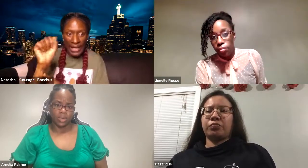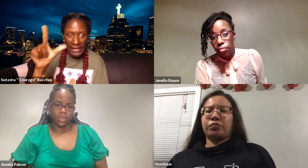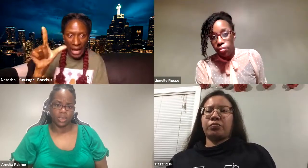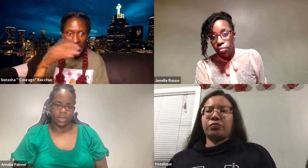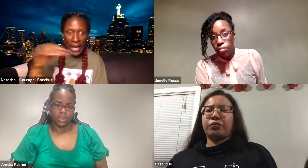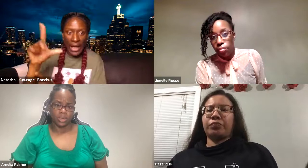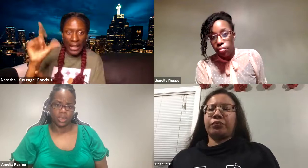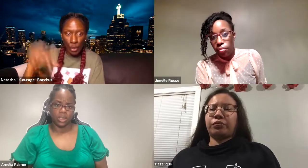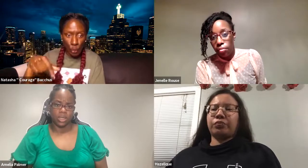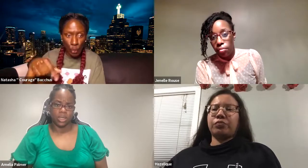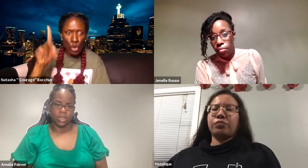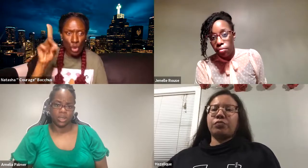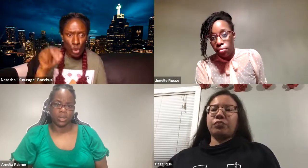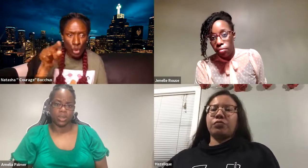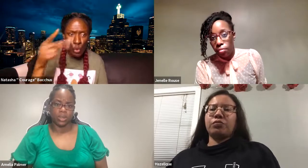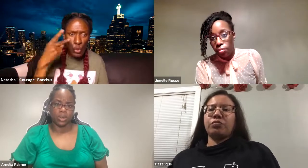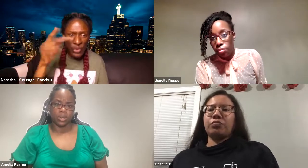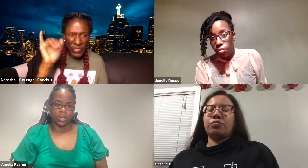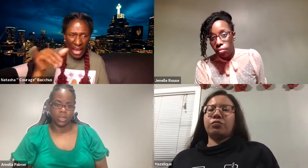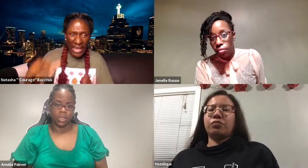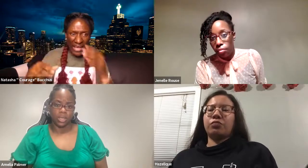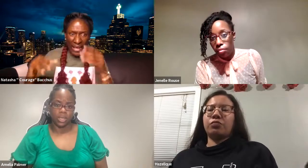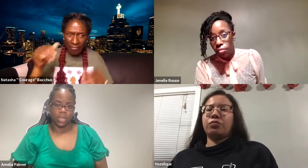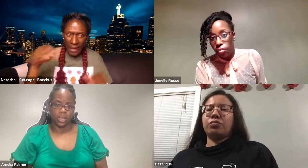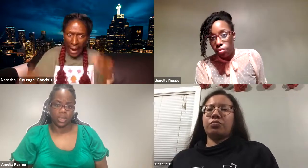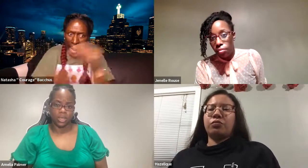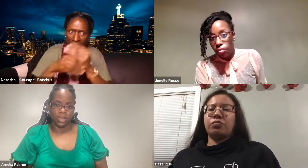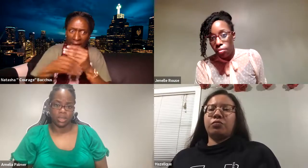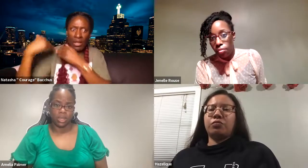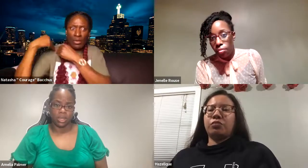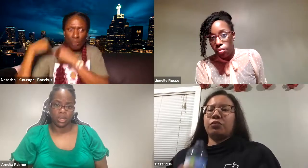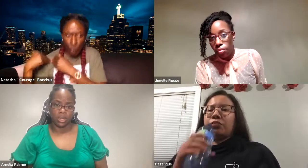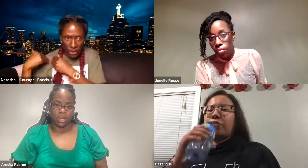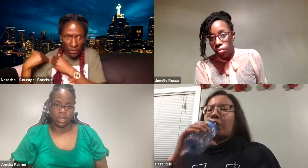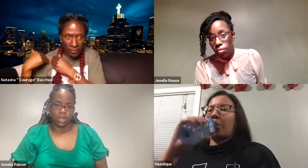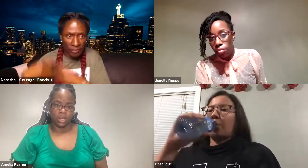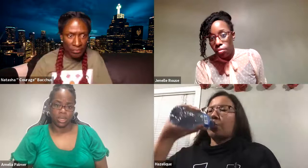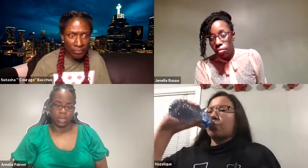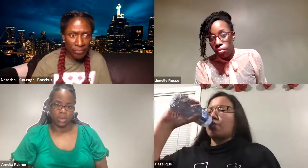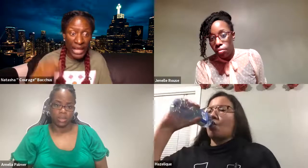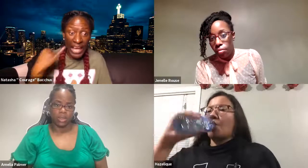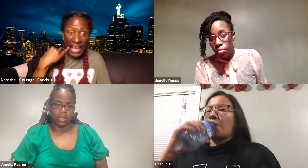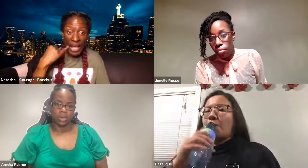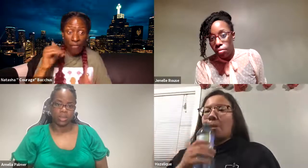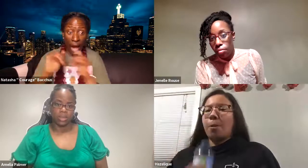the colonizer sign language like asl or lsq. do you find that it's an